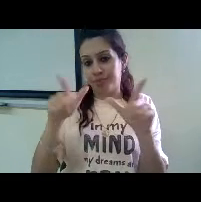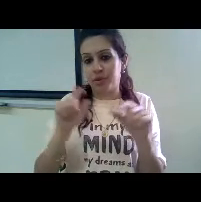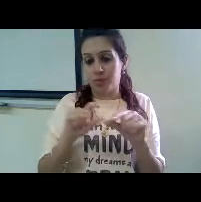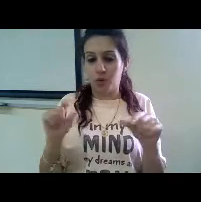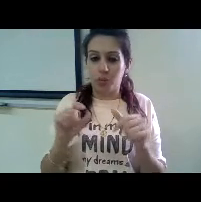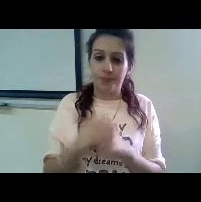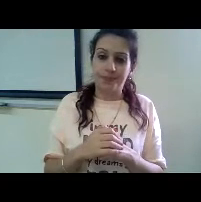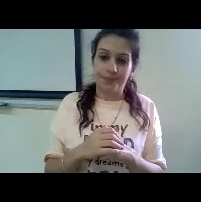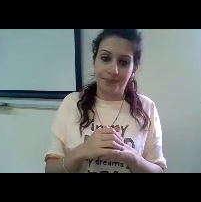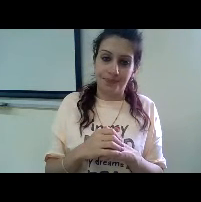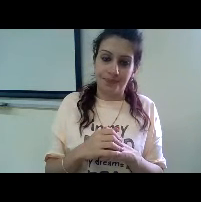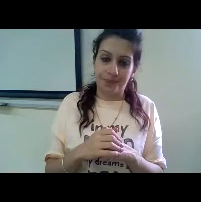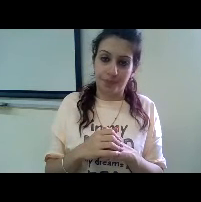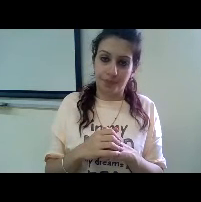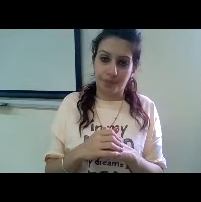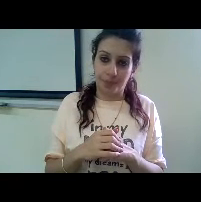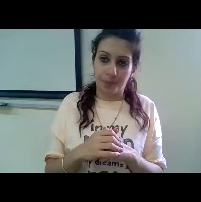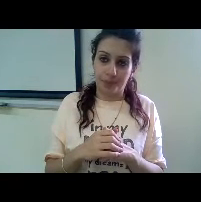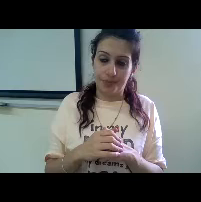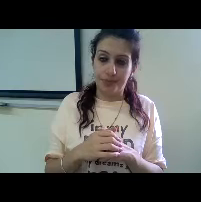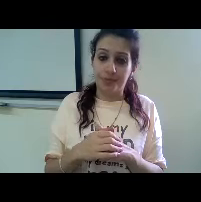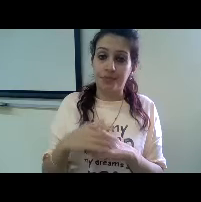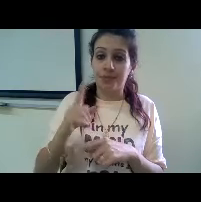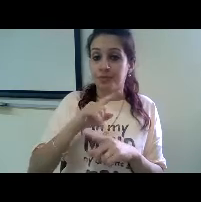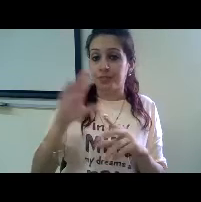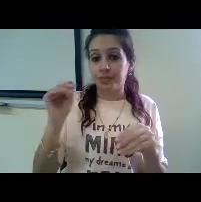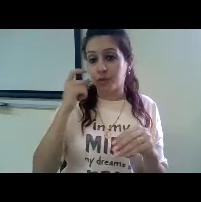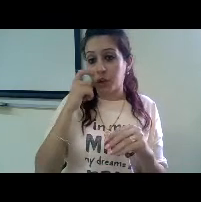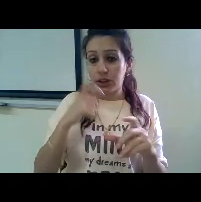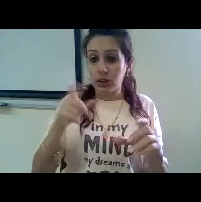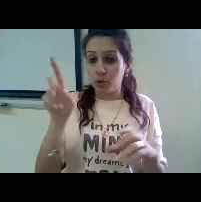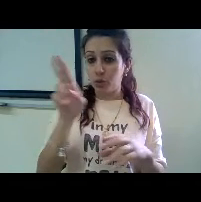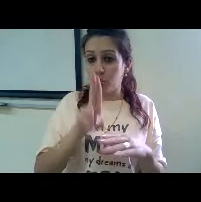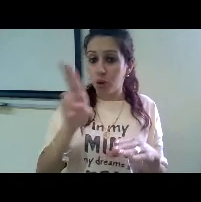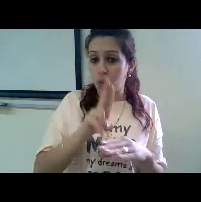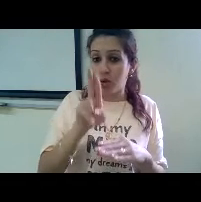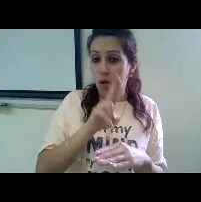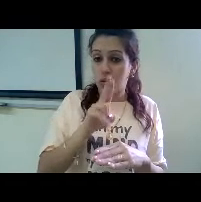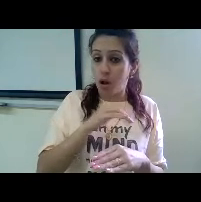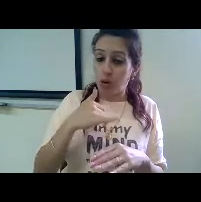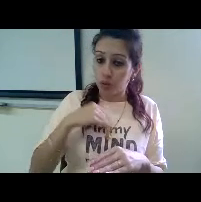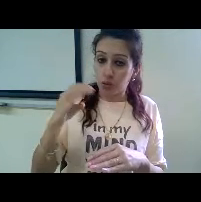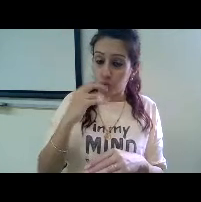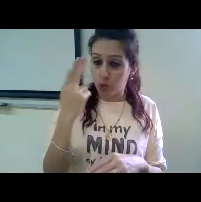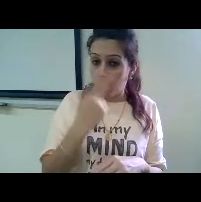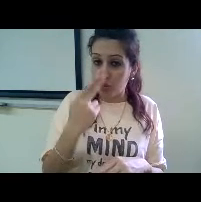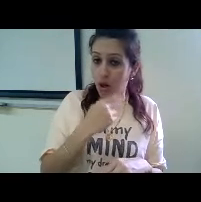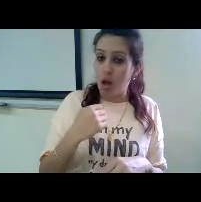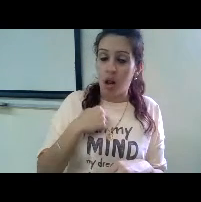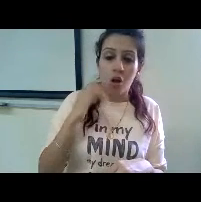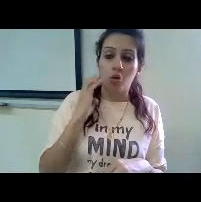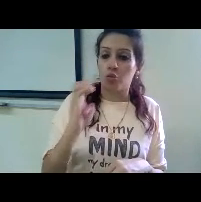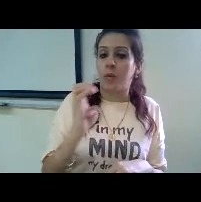have to empower both the parents and the teachers in the school. And I also have to mention the other professionals working in the school,